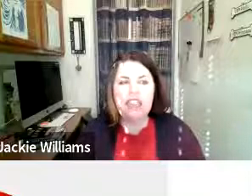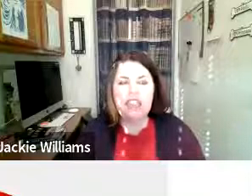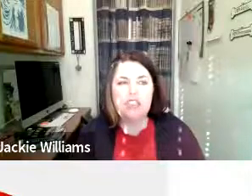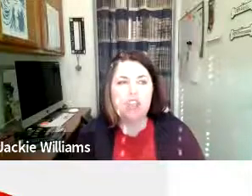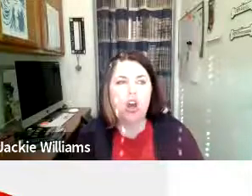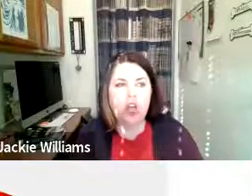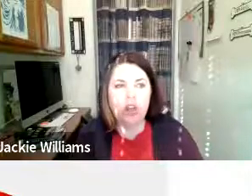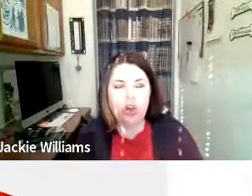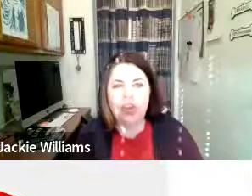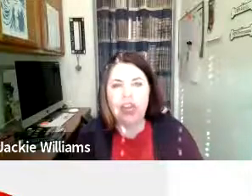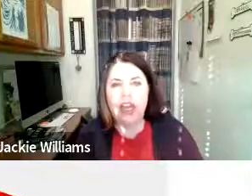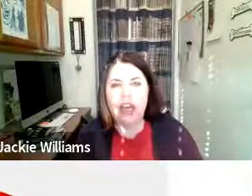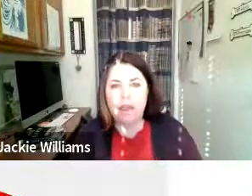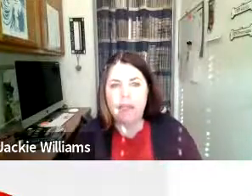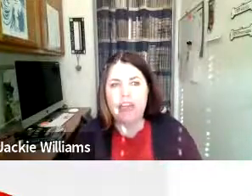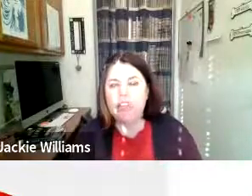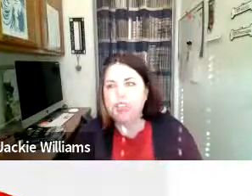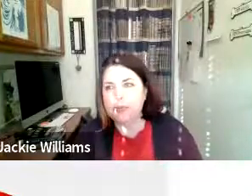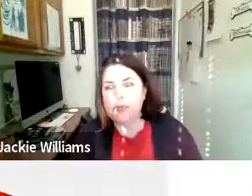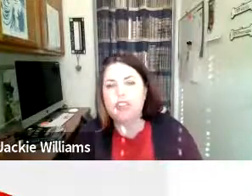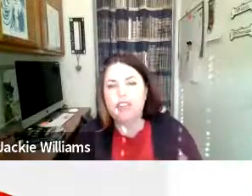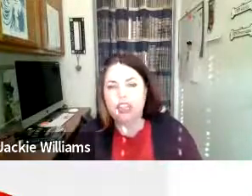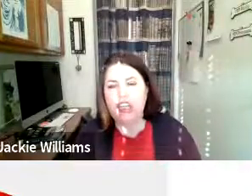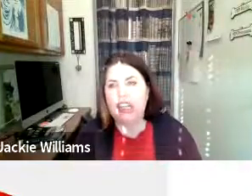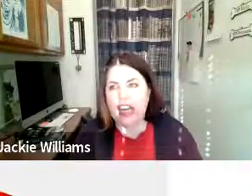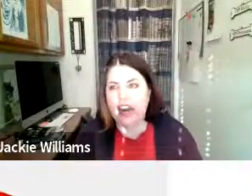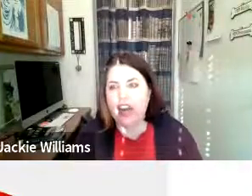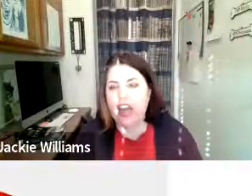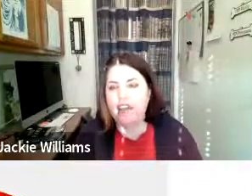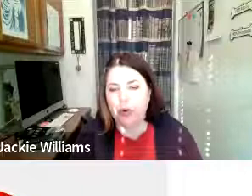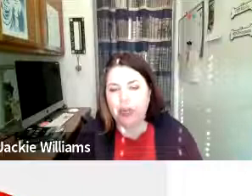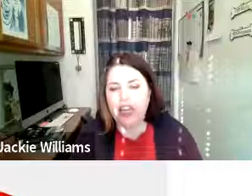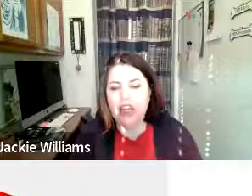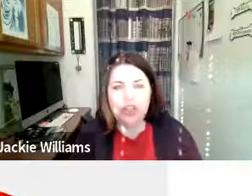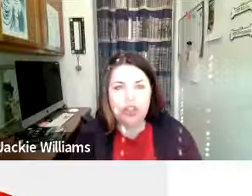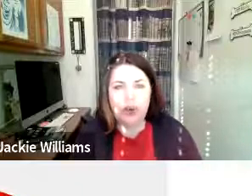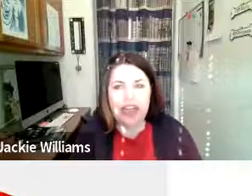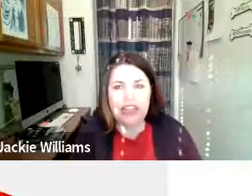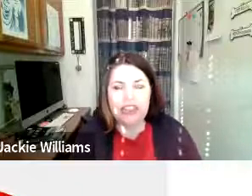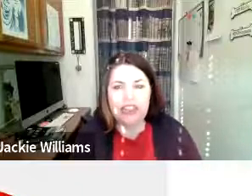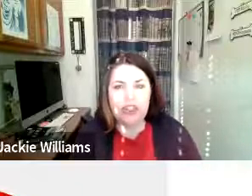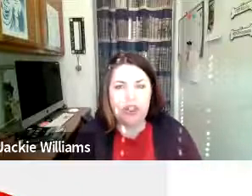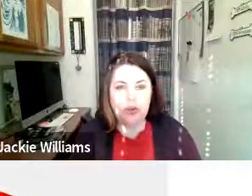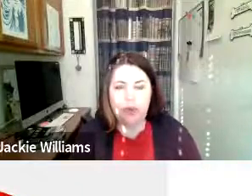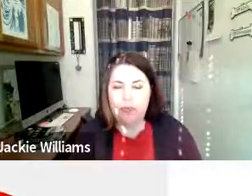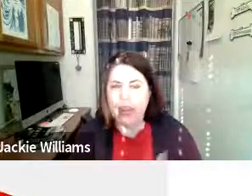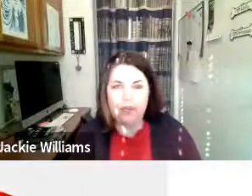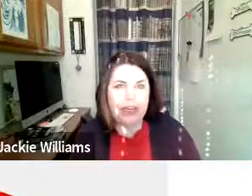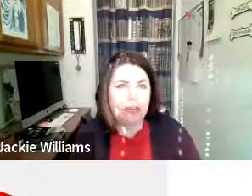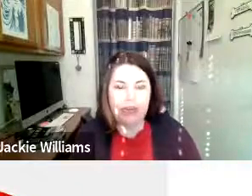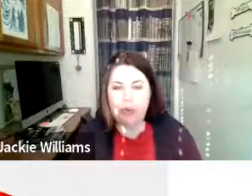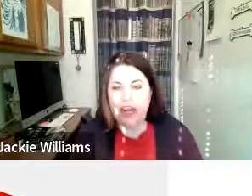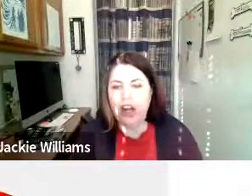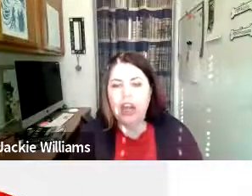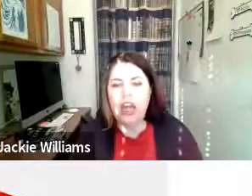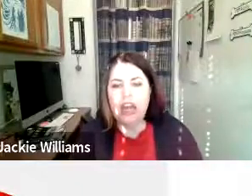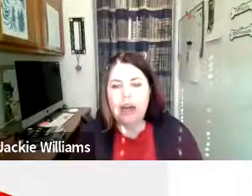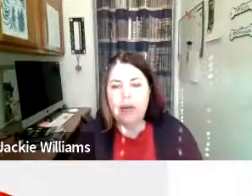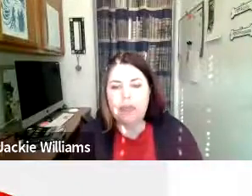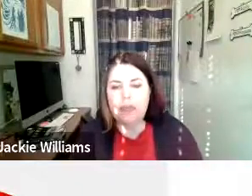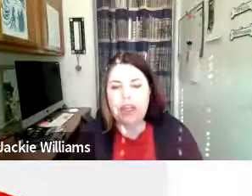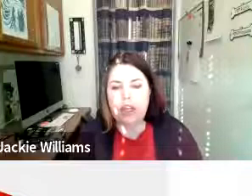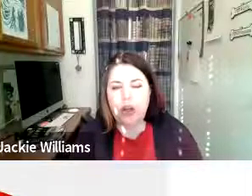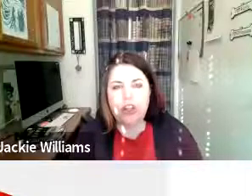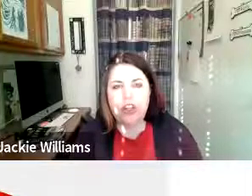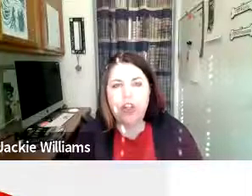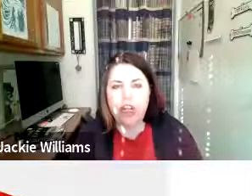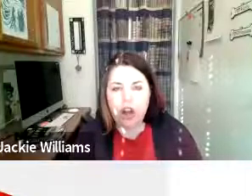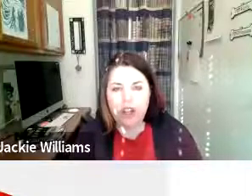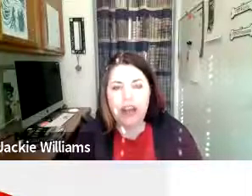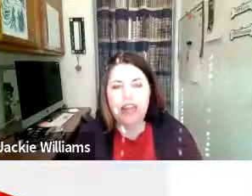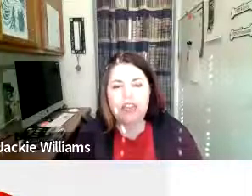is ongoing mentorship, specifically in the area of equity. So as you may or may not be aware, you know, under the current contract,